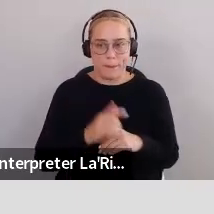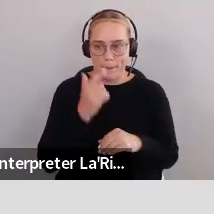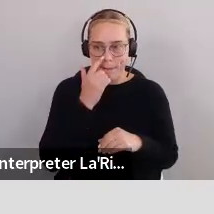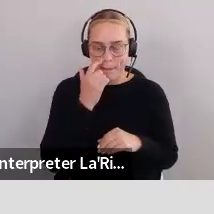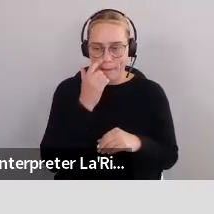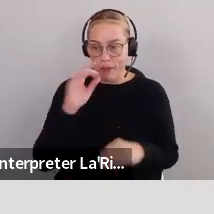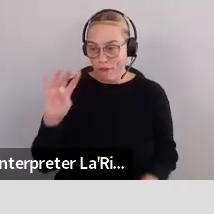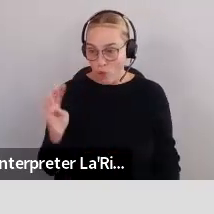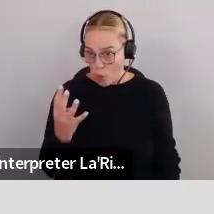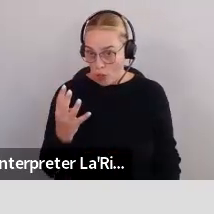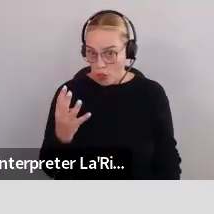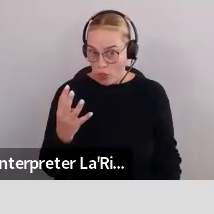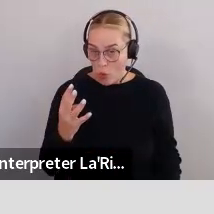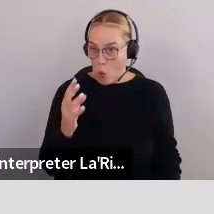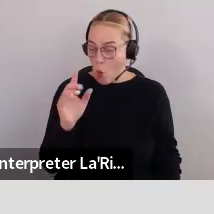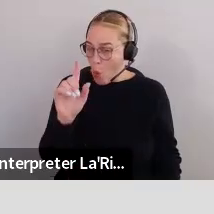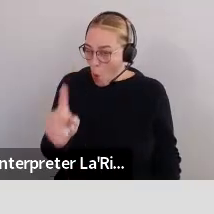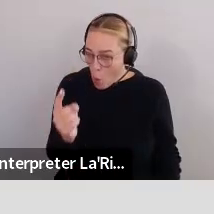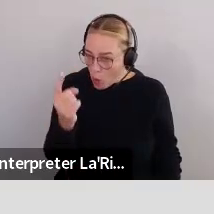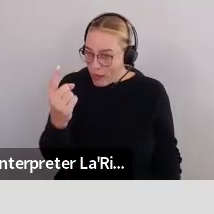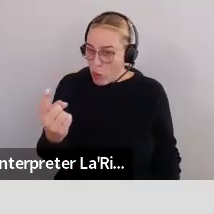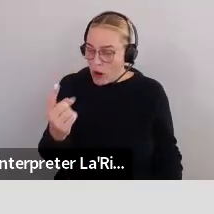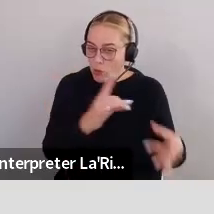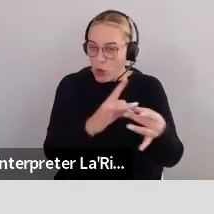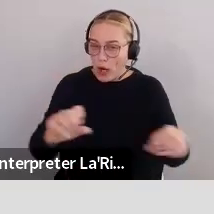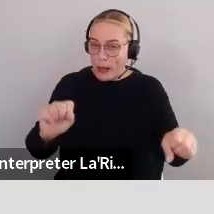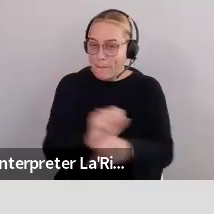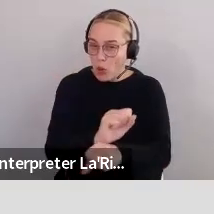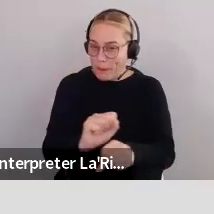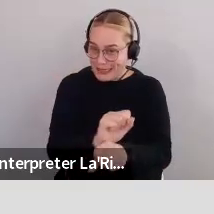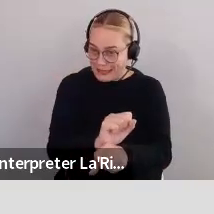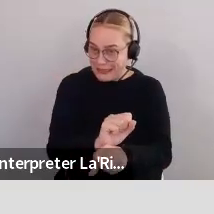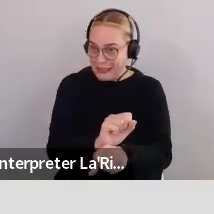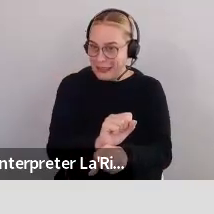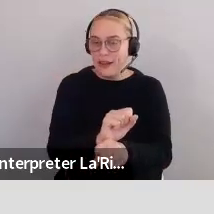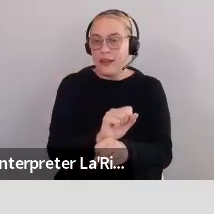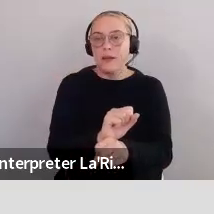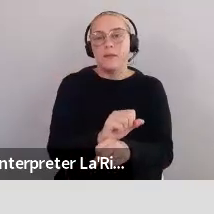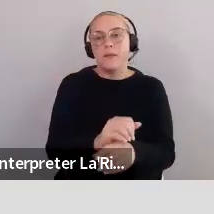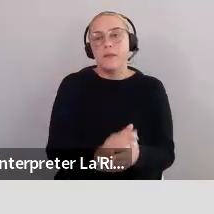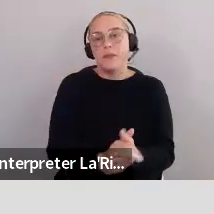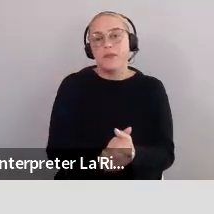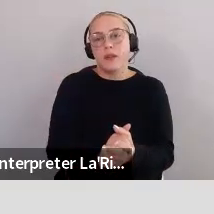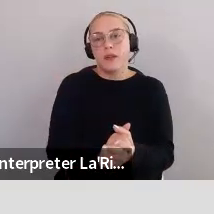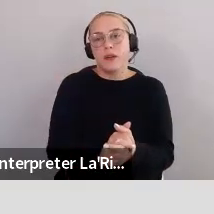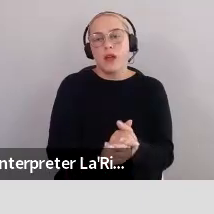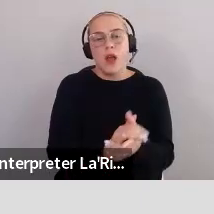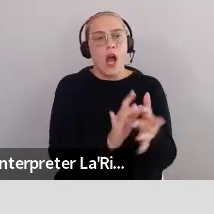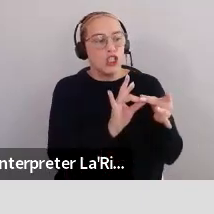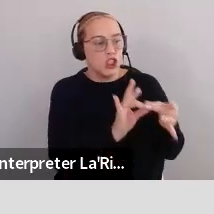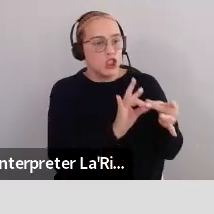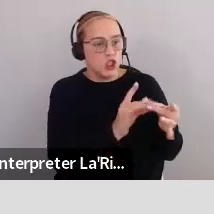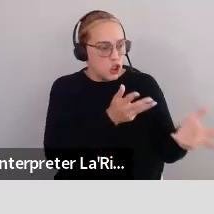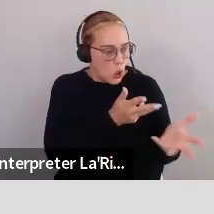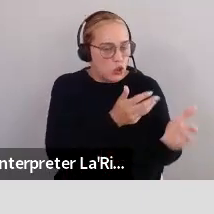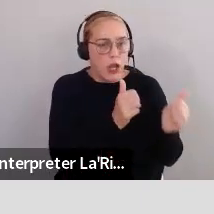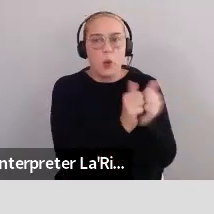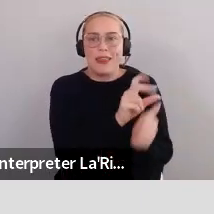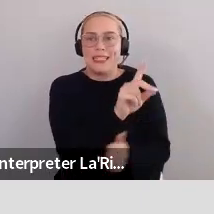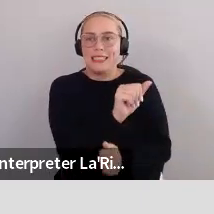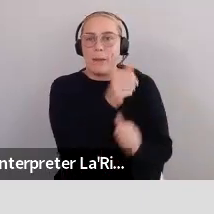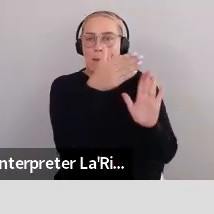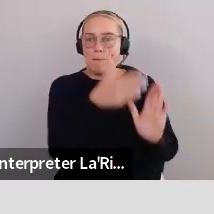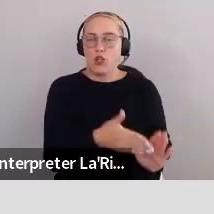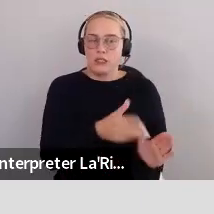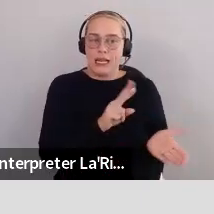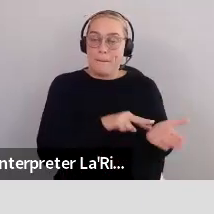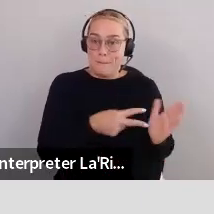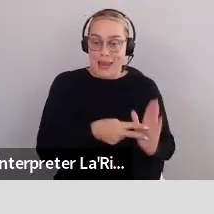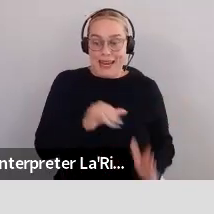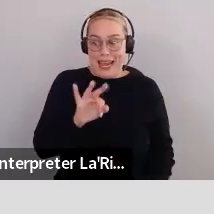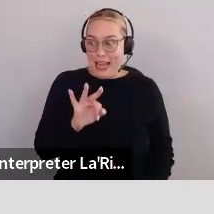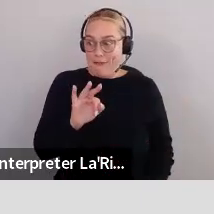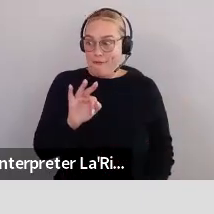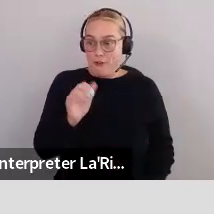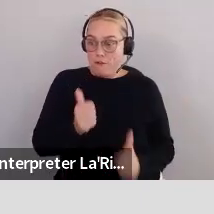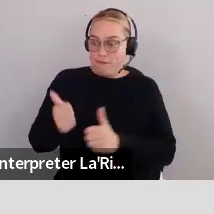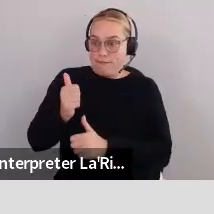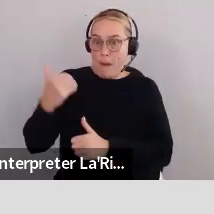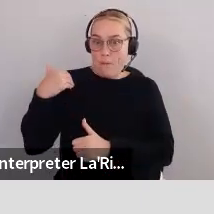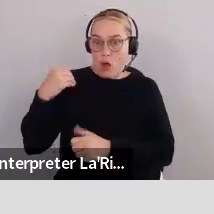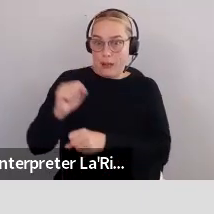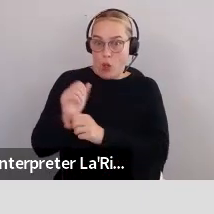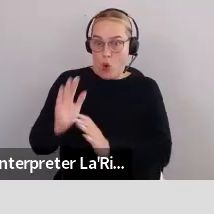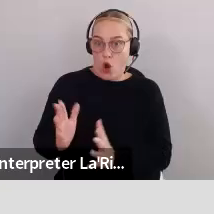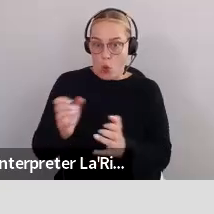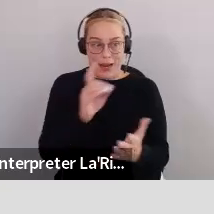based on that. So that would count as a form of being protected by the ADA.